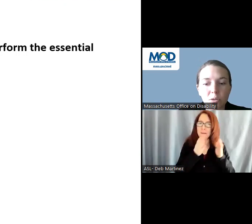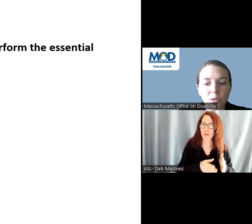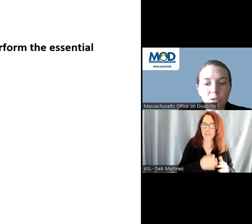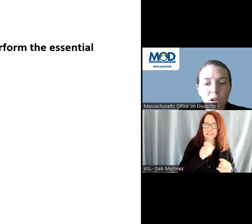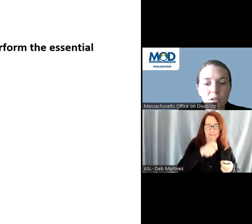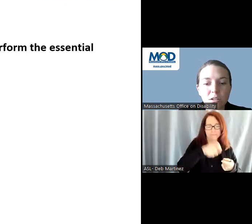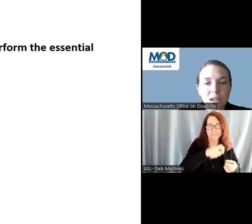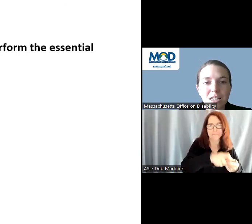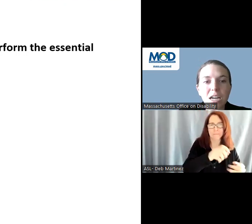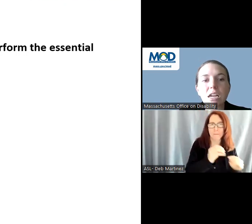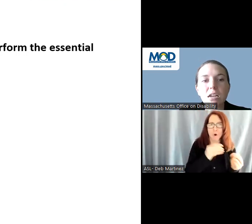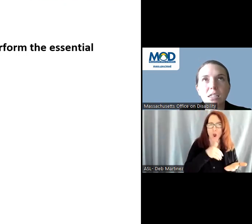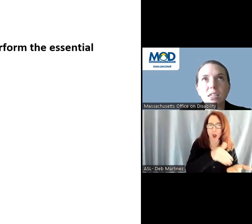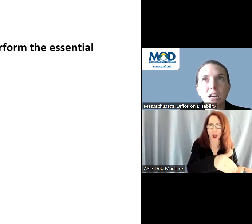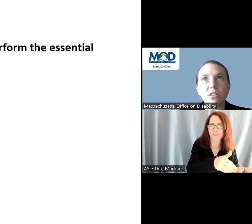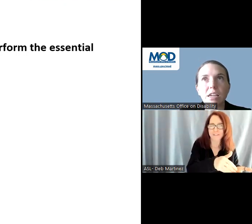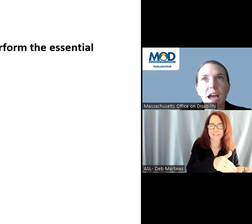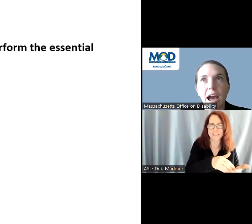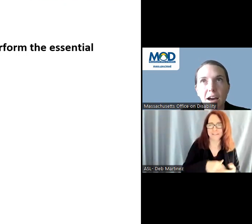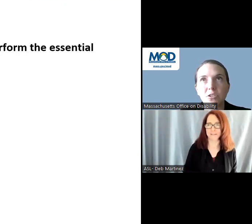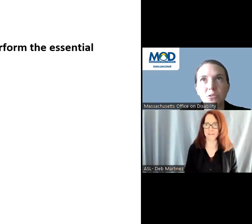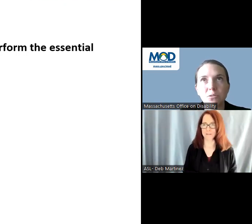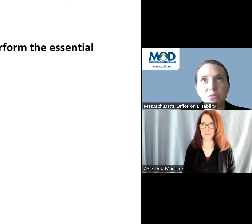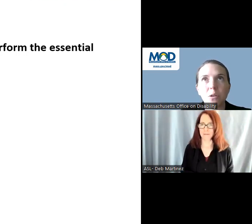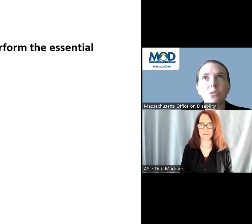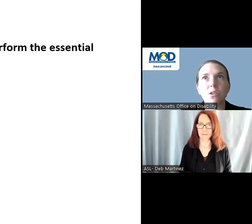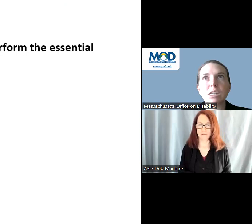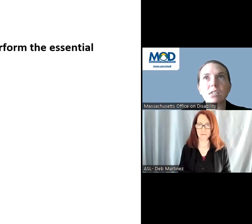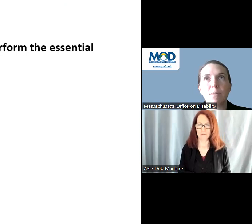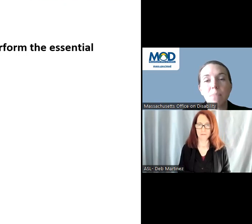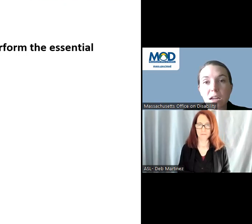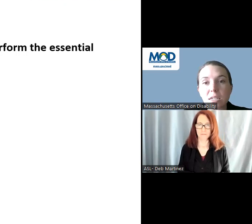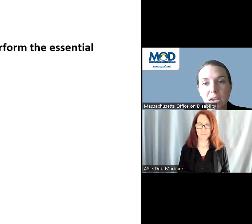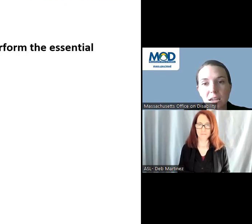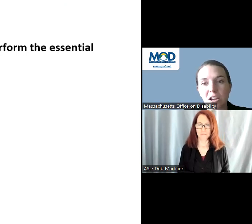doesn't necessarily have to you know there isn't a mandate here as I've been